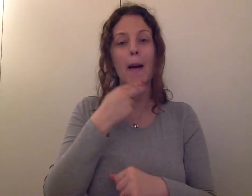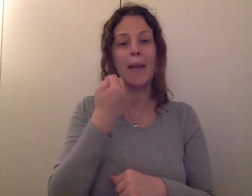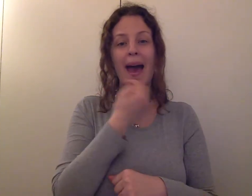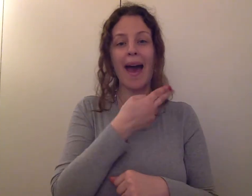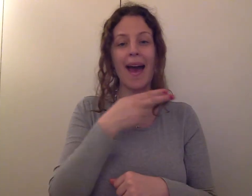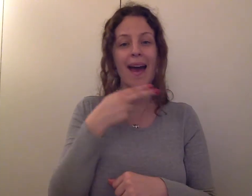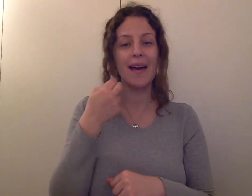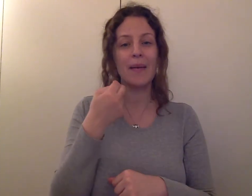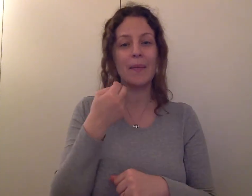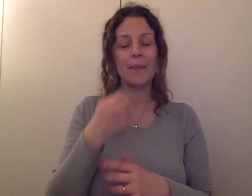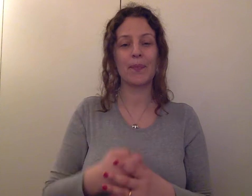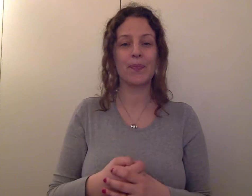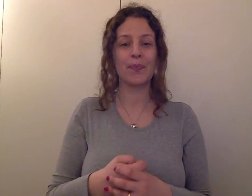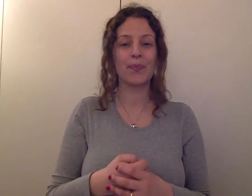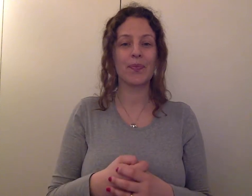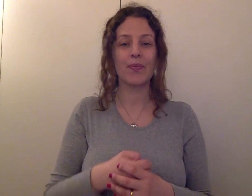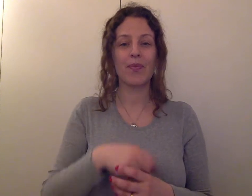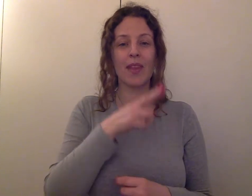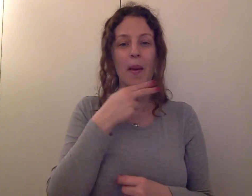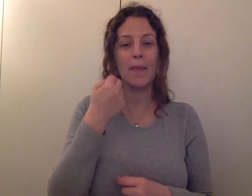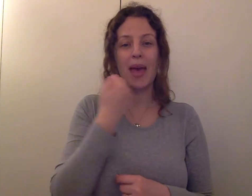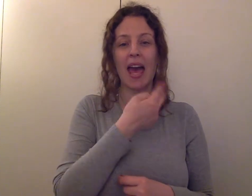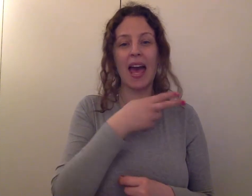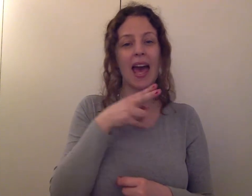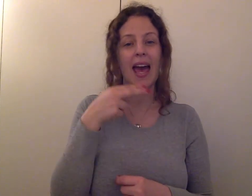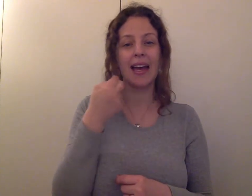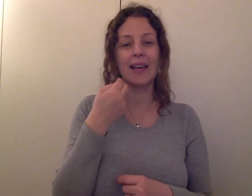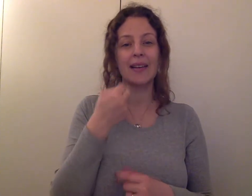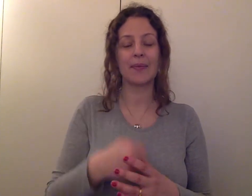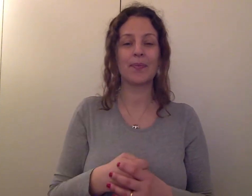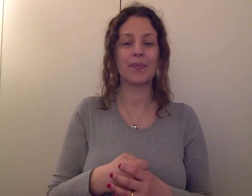PEAR